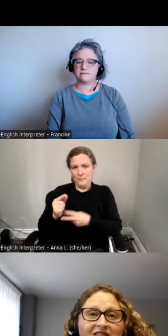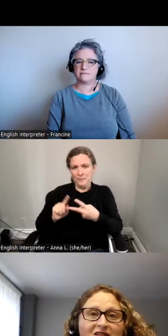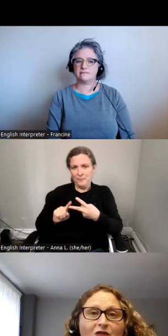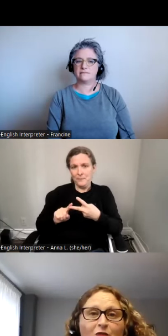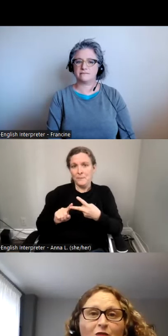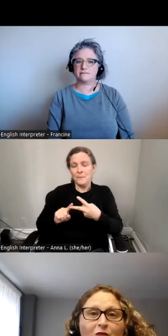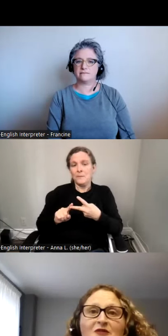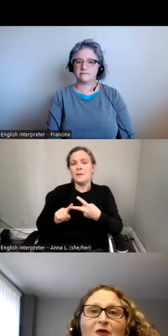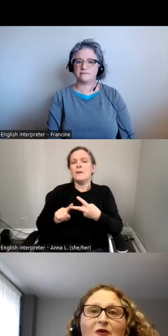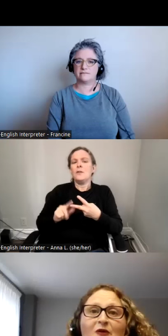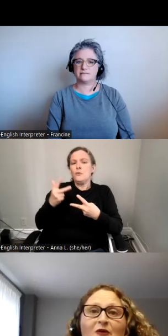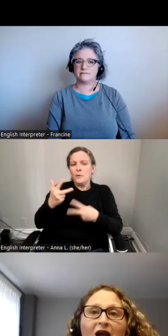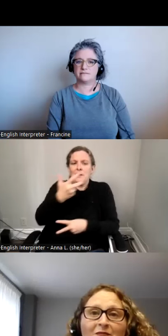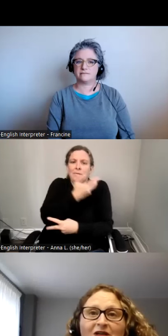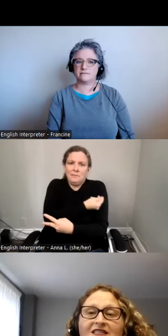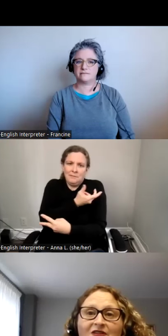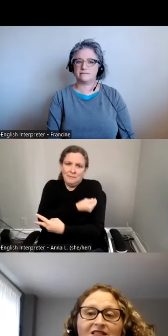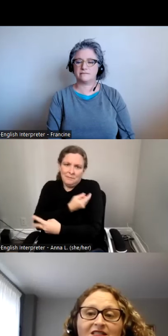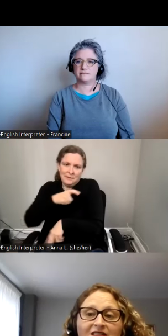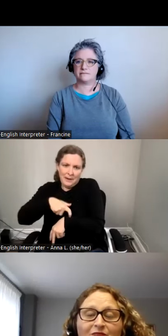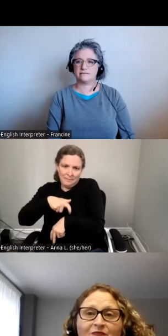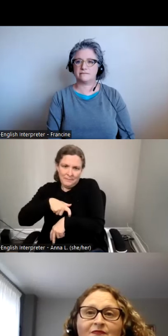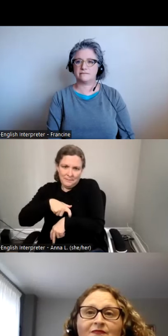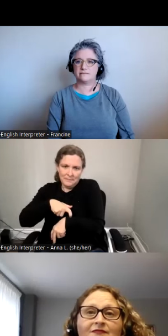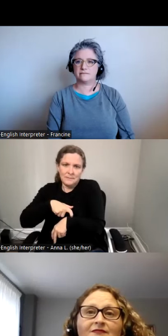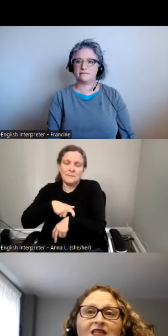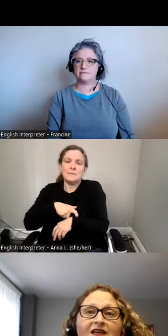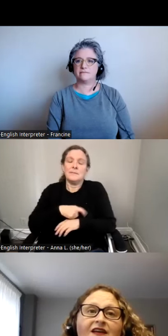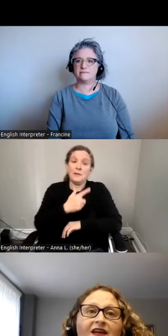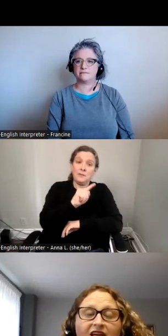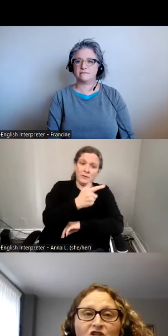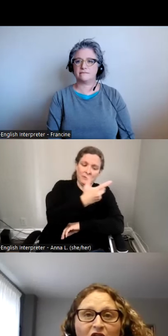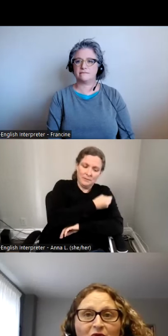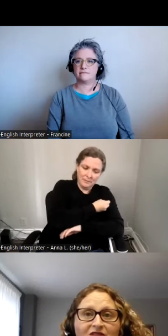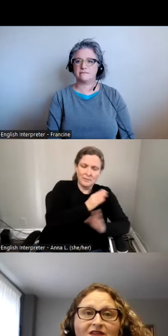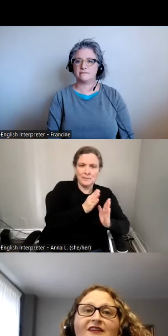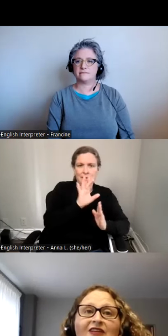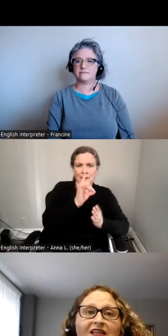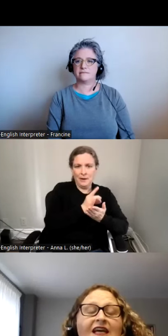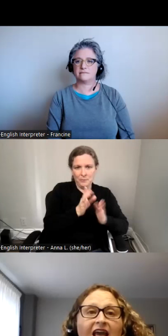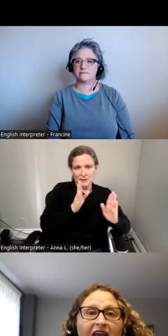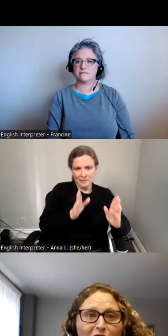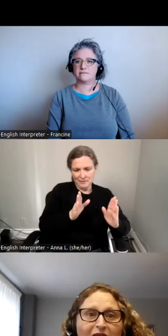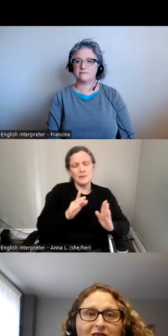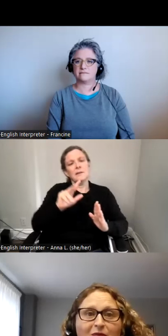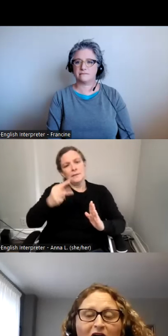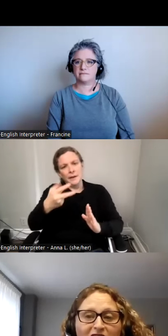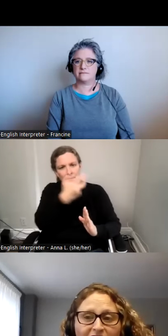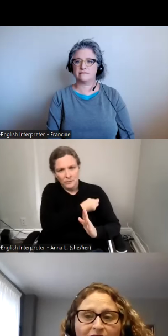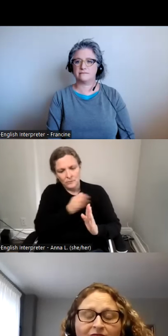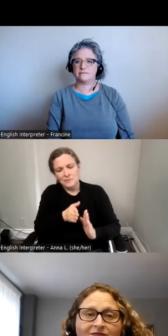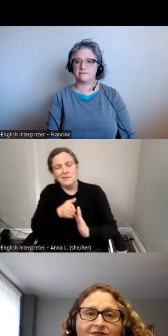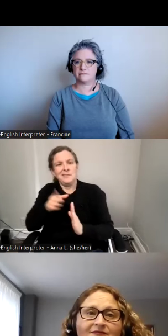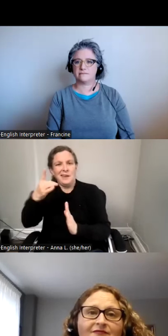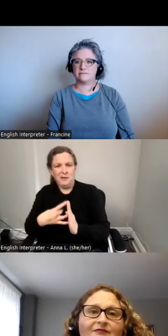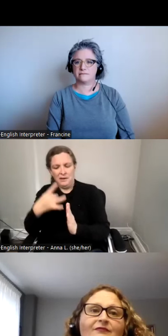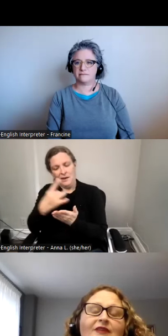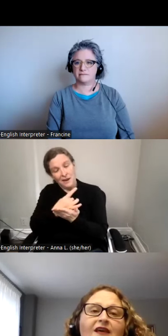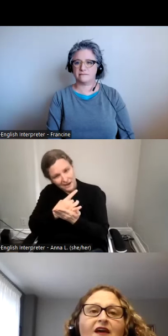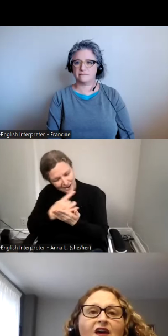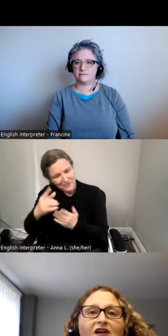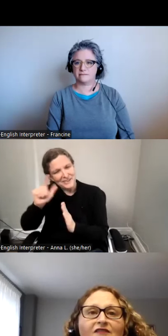3 micrograms